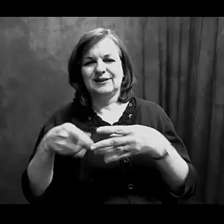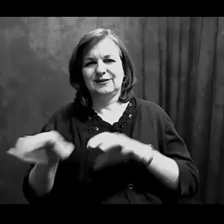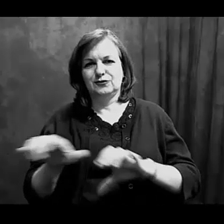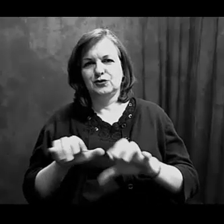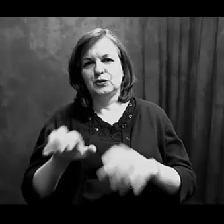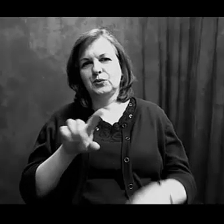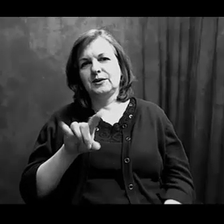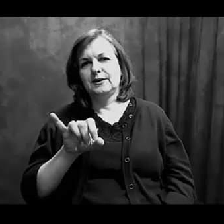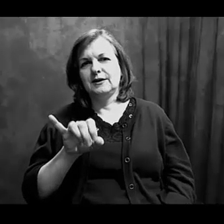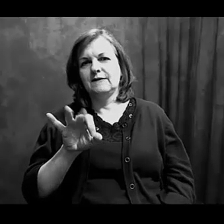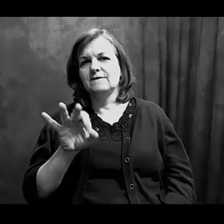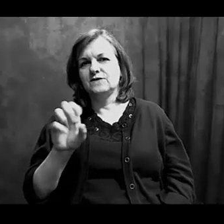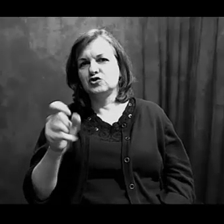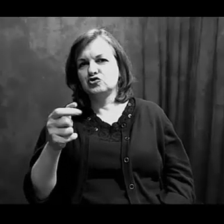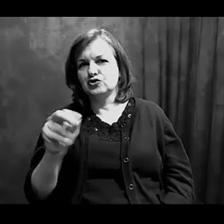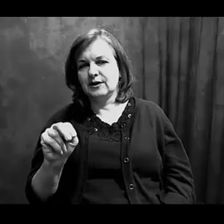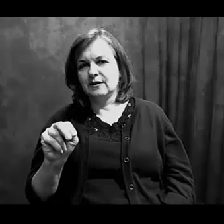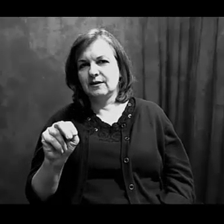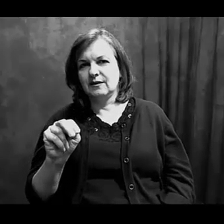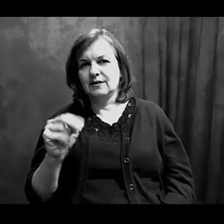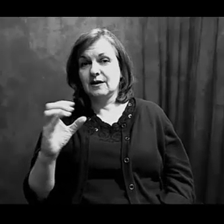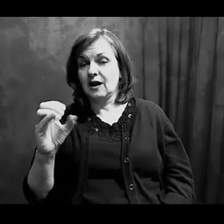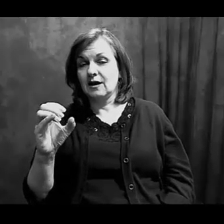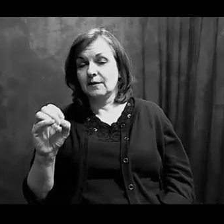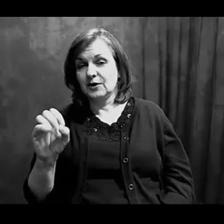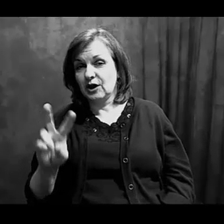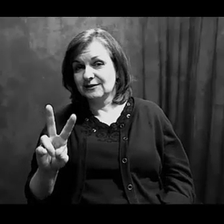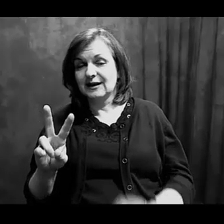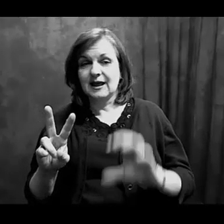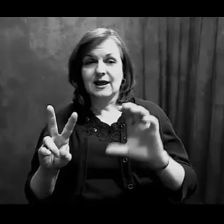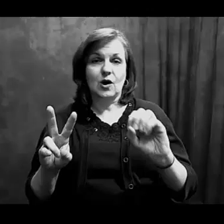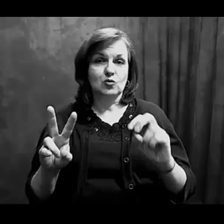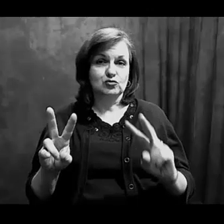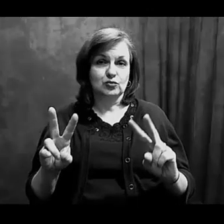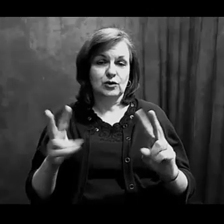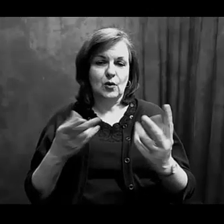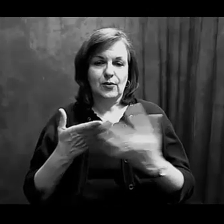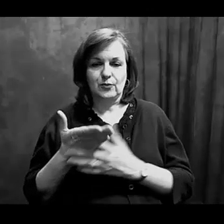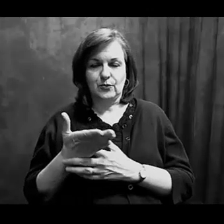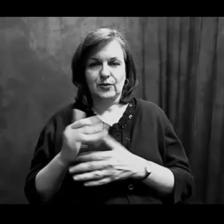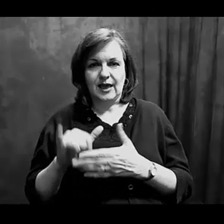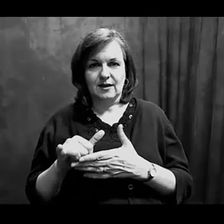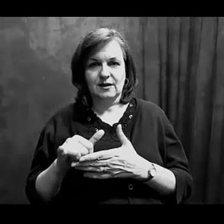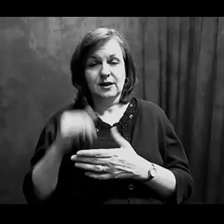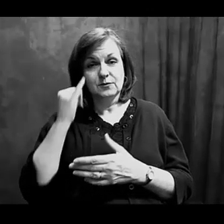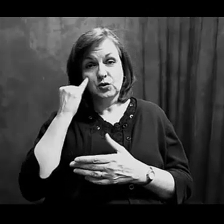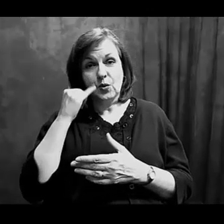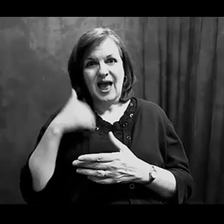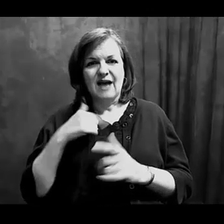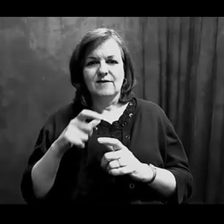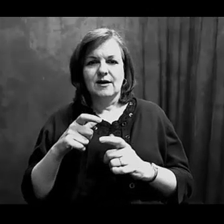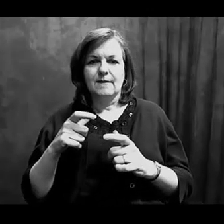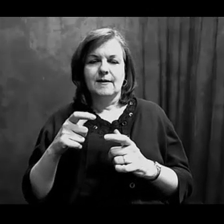that's the big thing diffusing oxygen and carbon dioxide if we actually had of a vessel where we had many red blood cells trying to